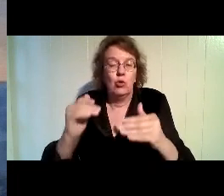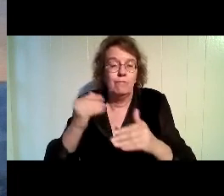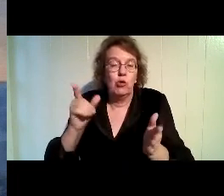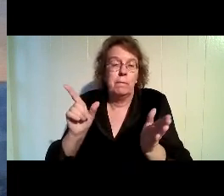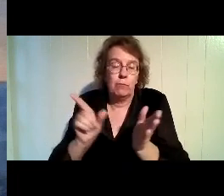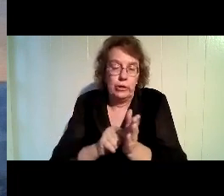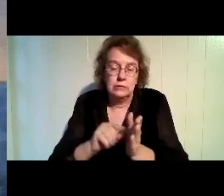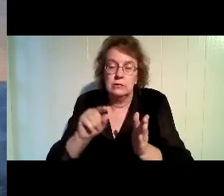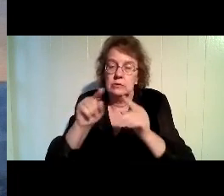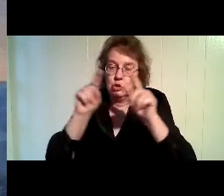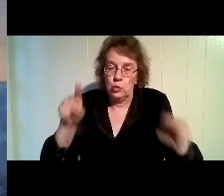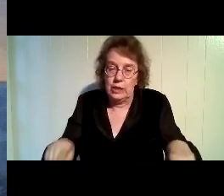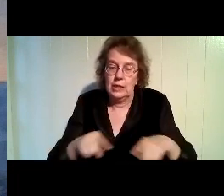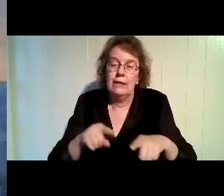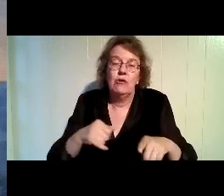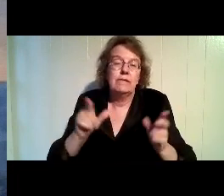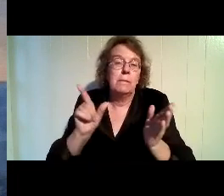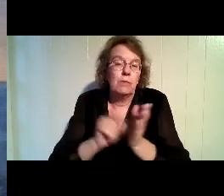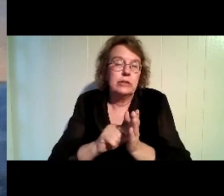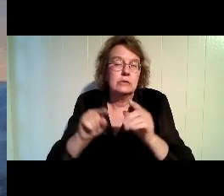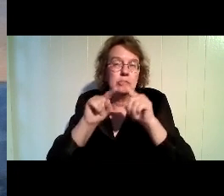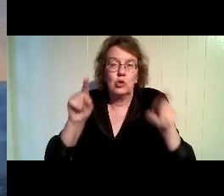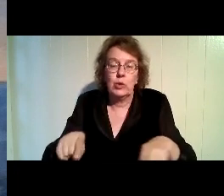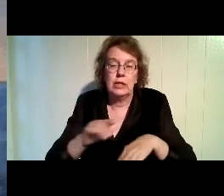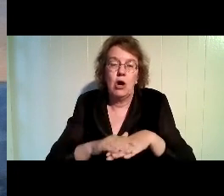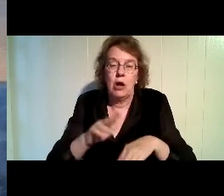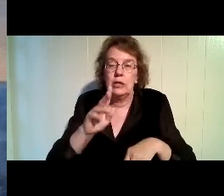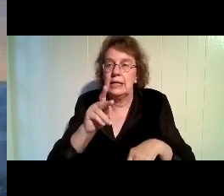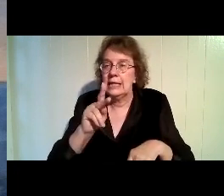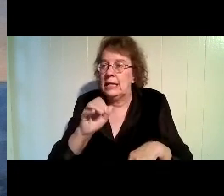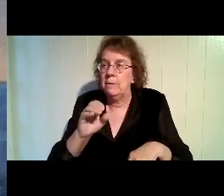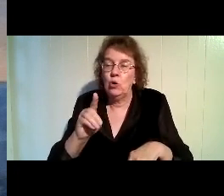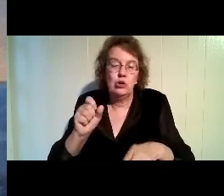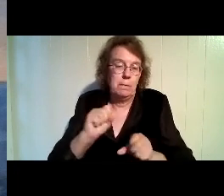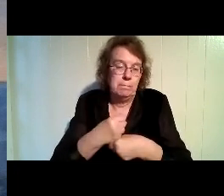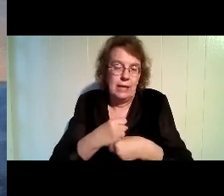the print screen button on your keyboard you can create it to be a shortcut for the program